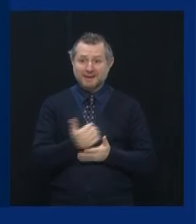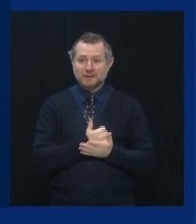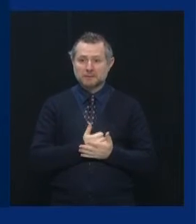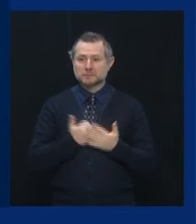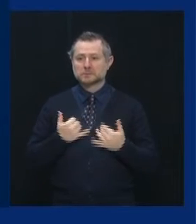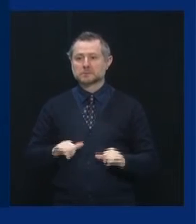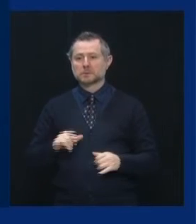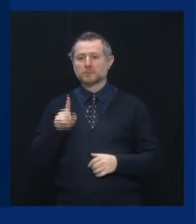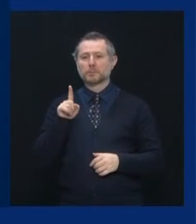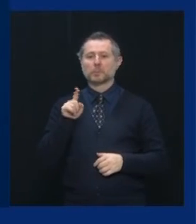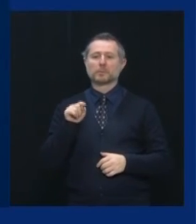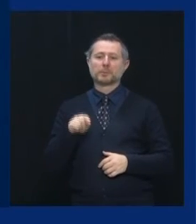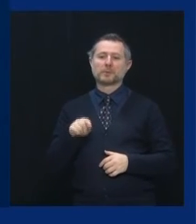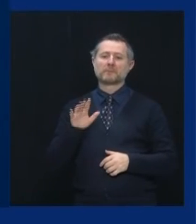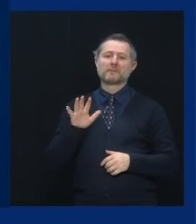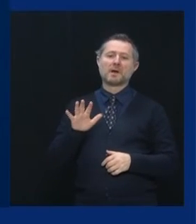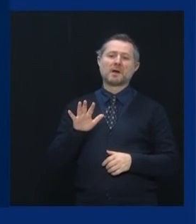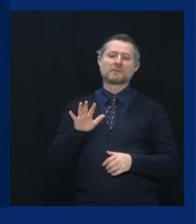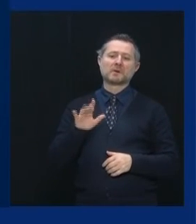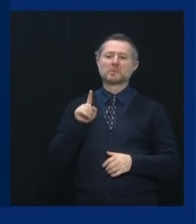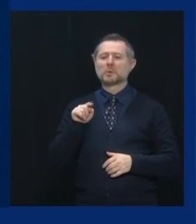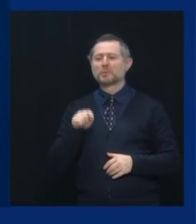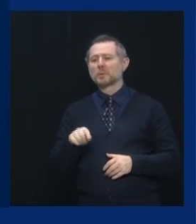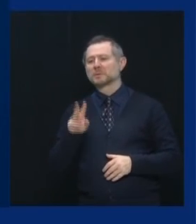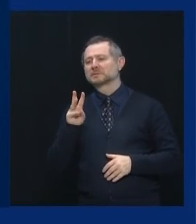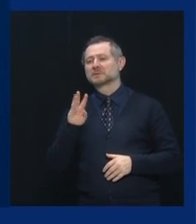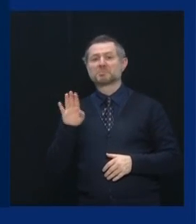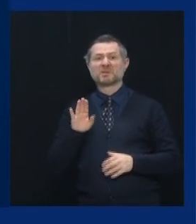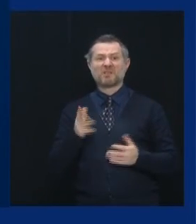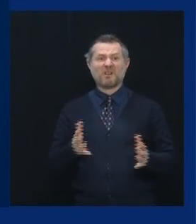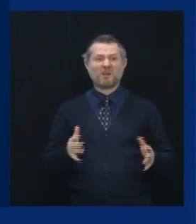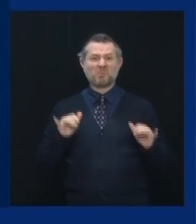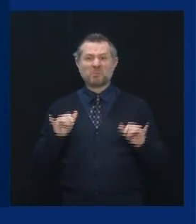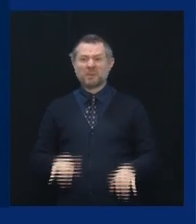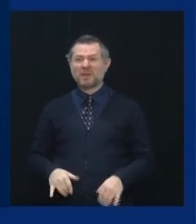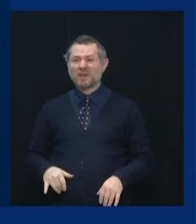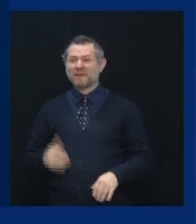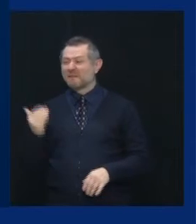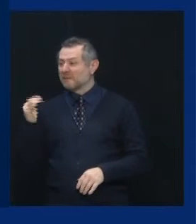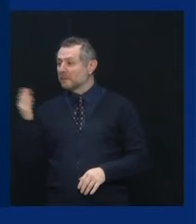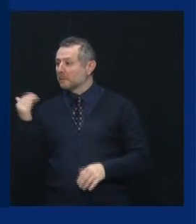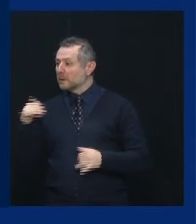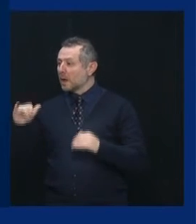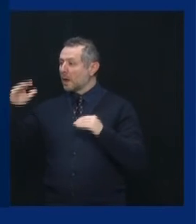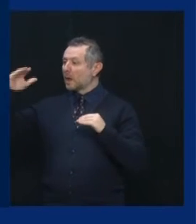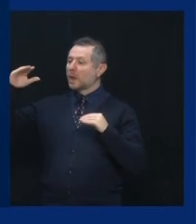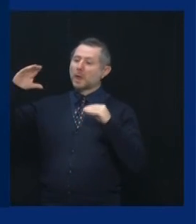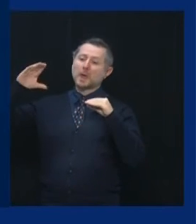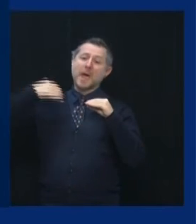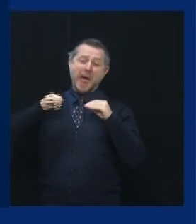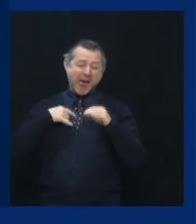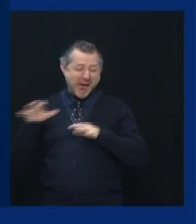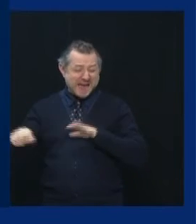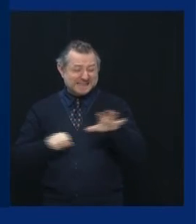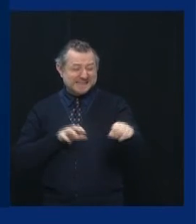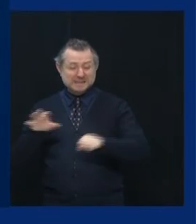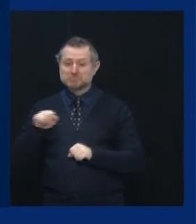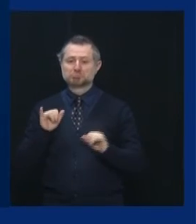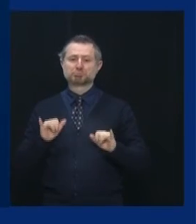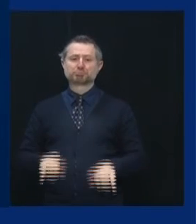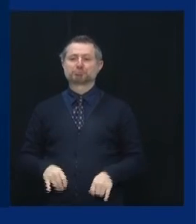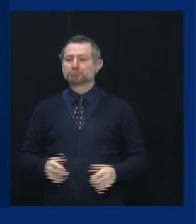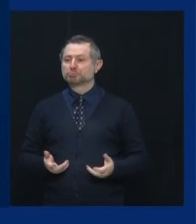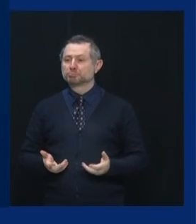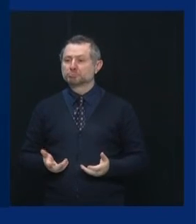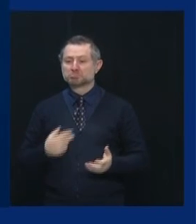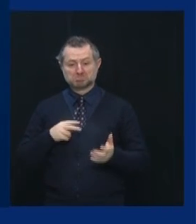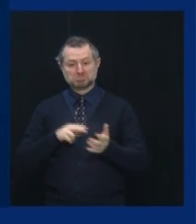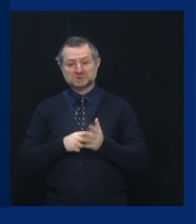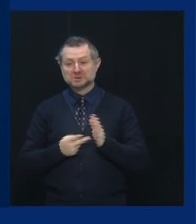RATE ANY MILLIONAIRE, IT ONLY